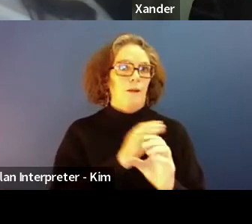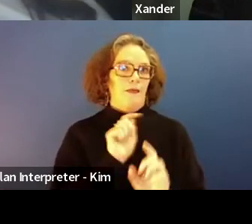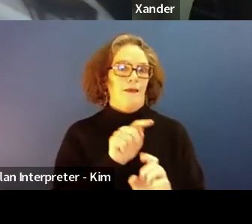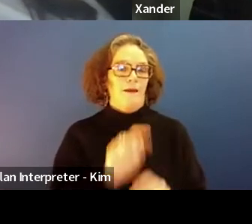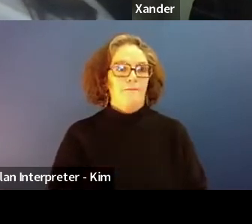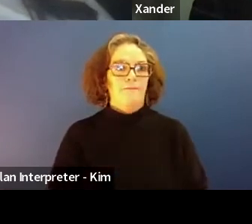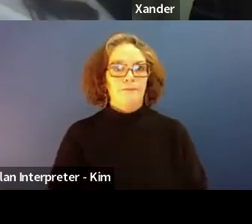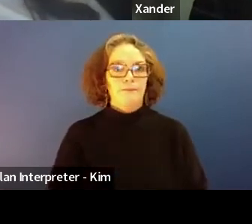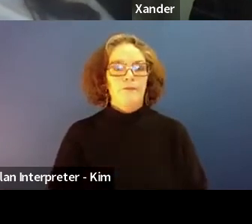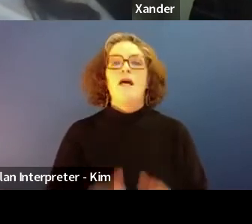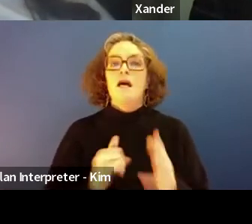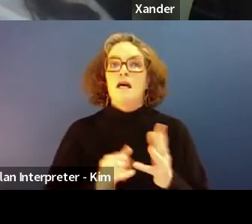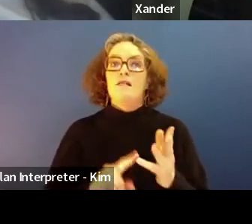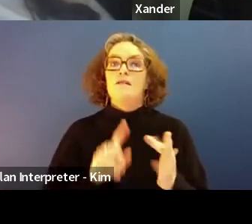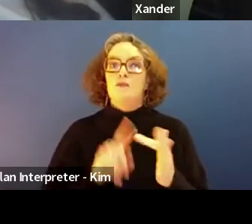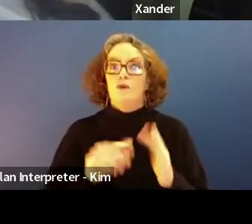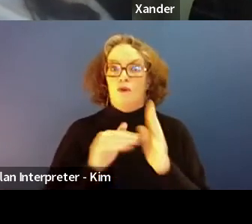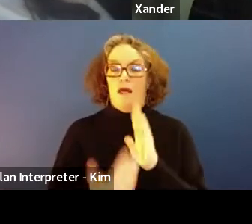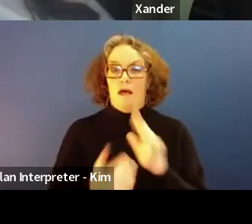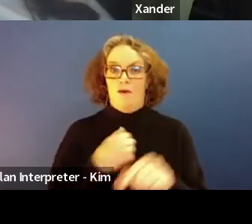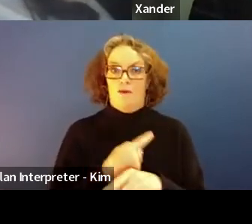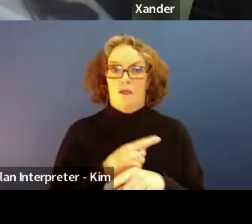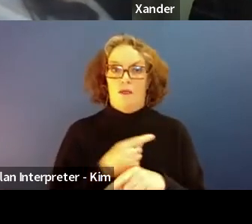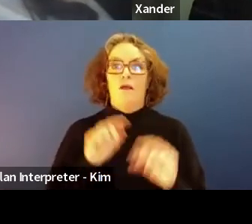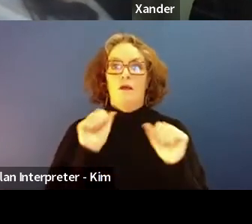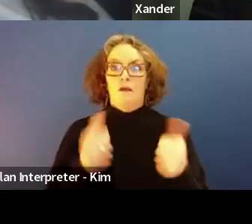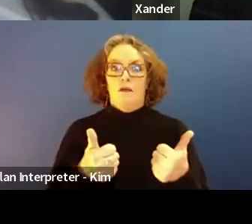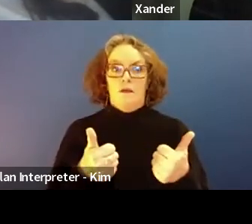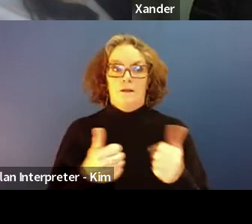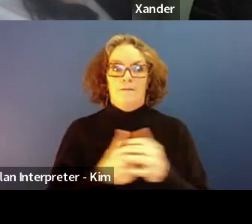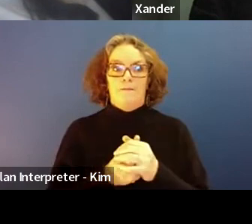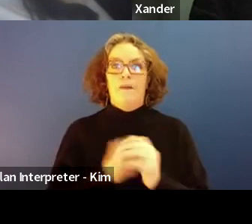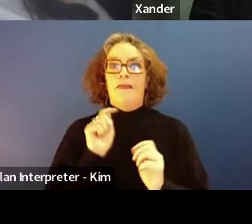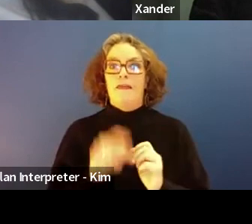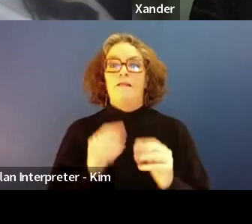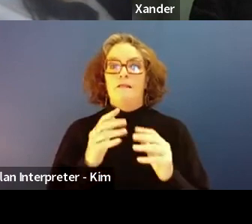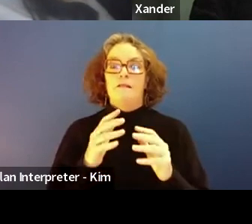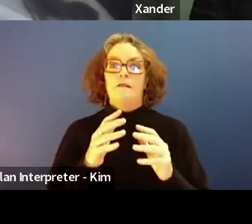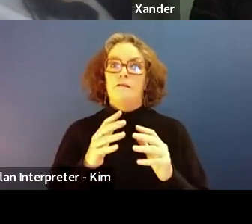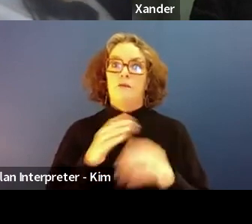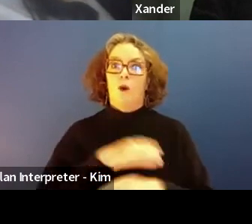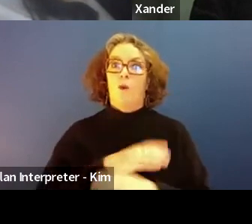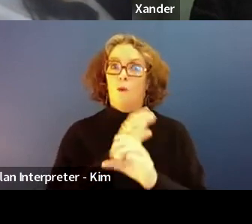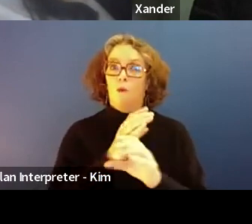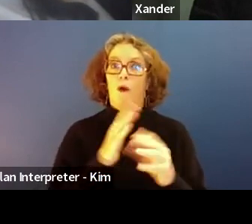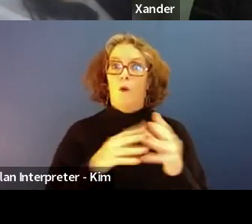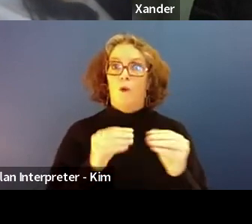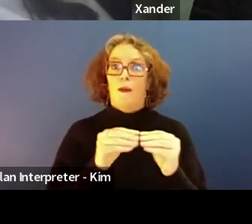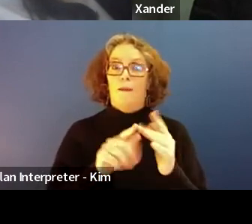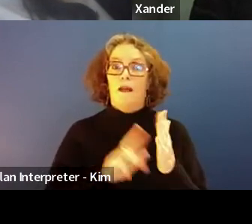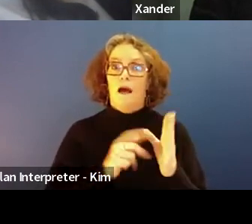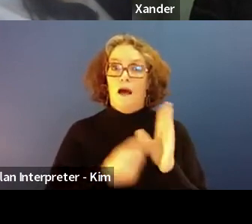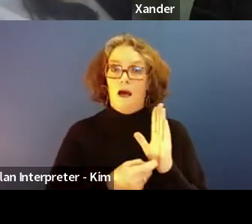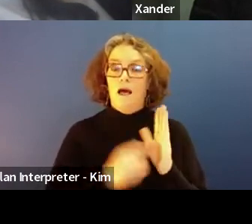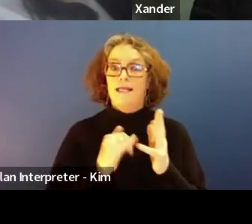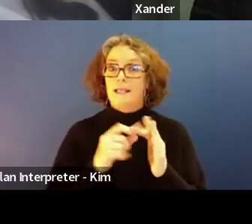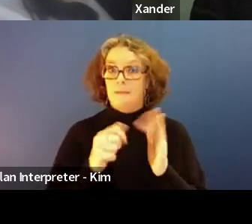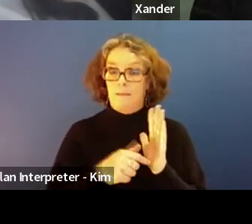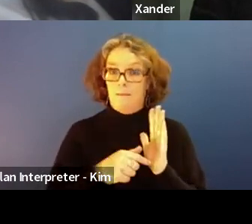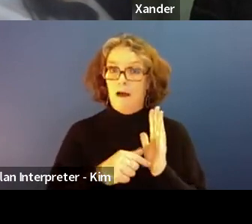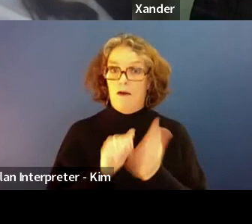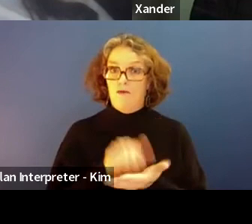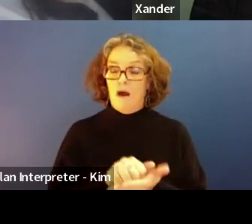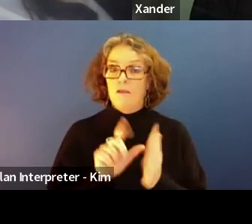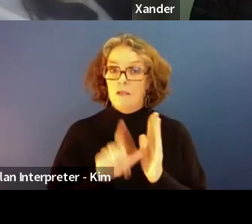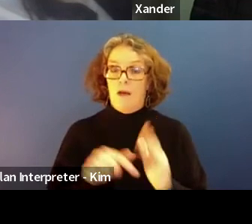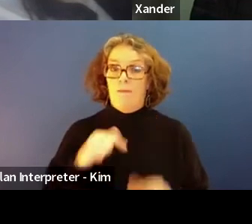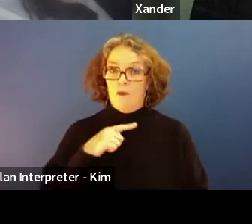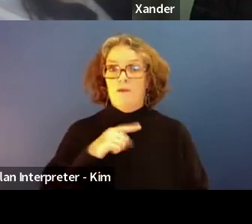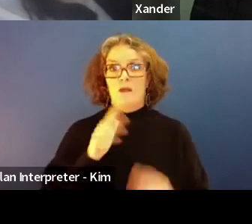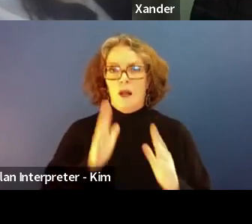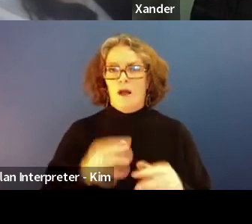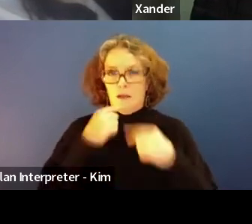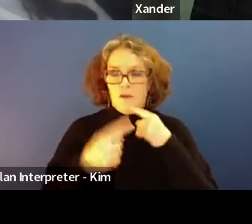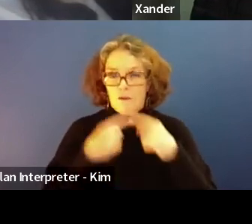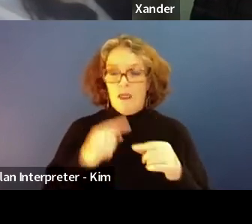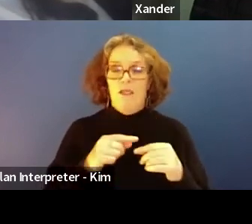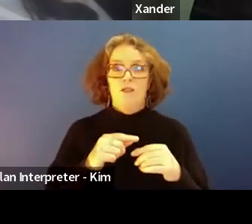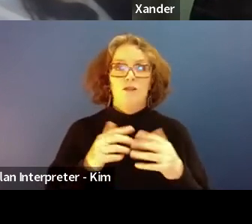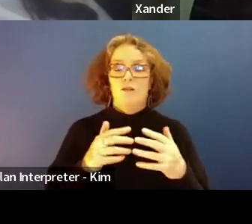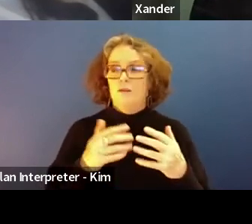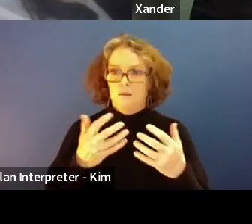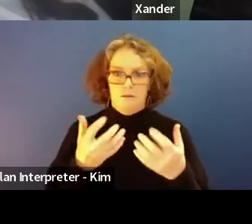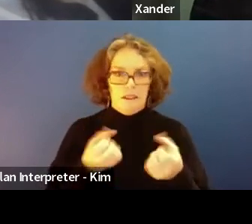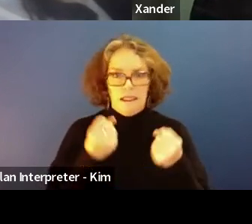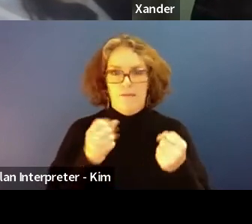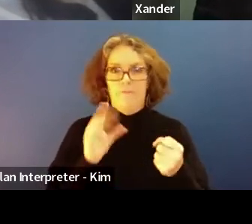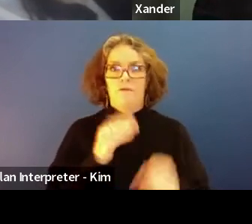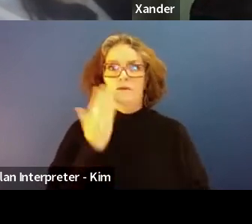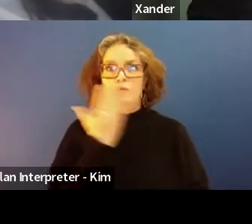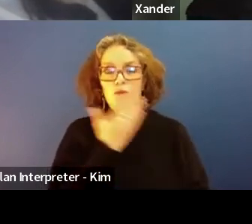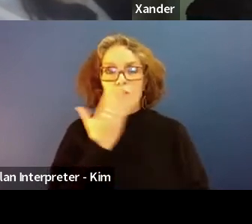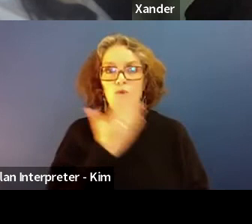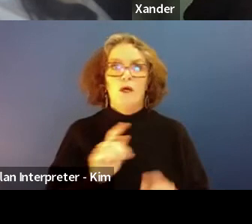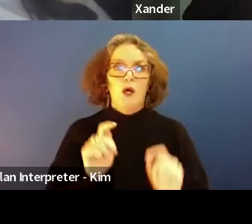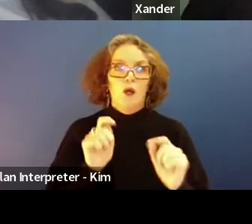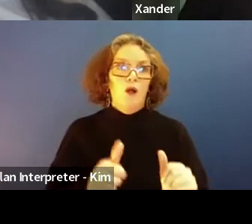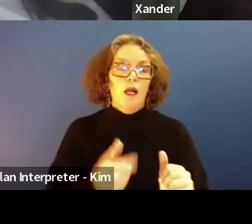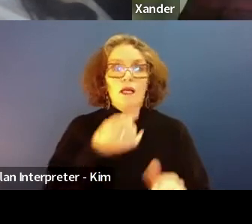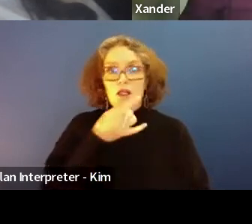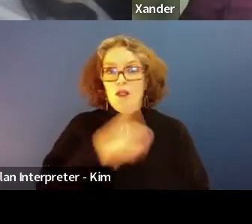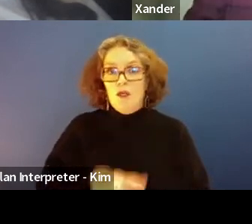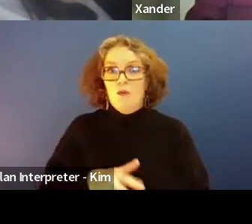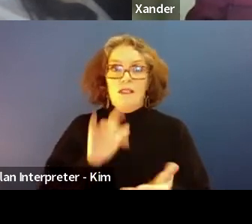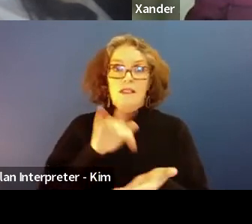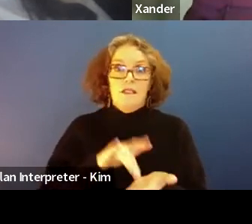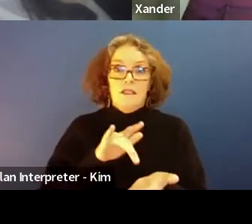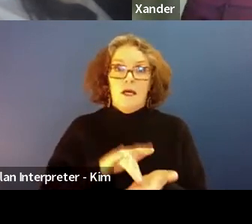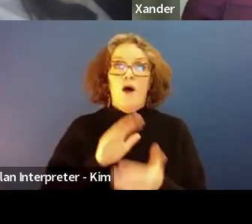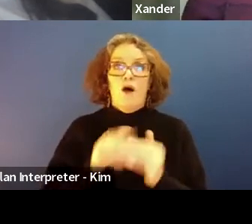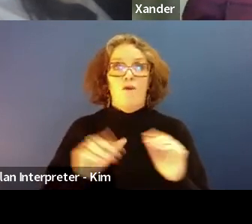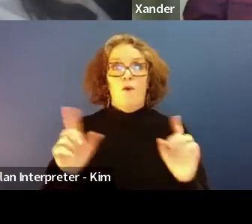So, this webinar, I think, in September, comes at a time when there was a lot of information flying around on the internet from schools from early childhood centers, about the idea of being school ready.